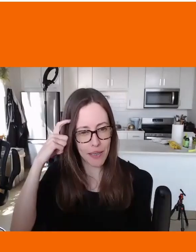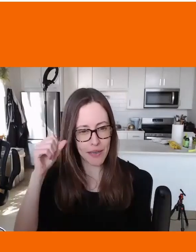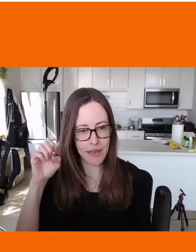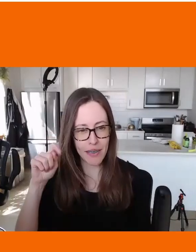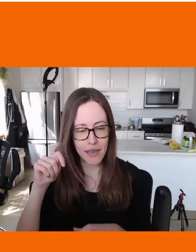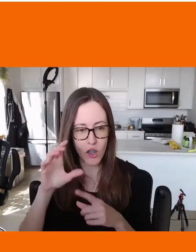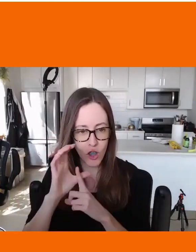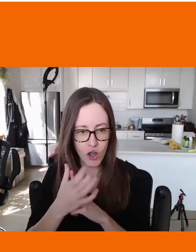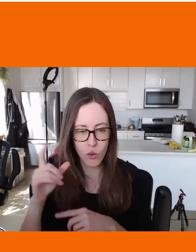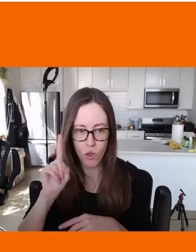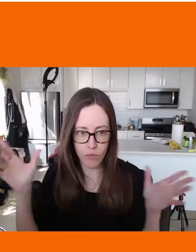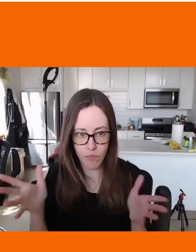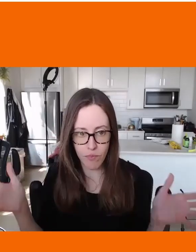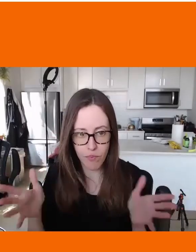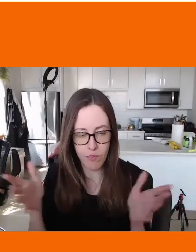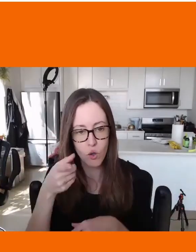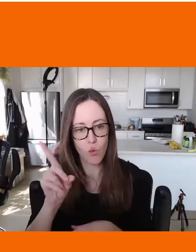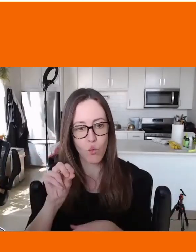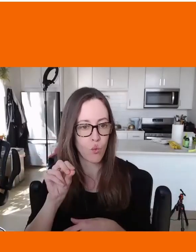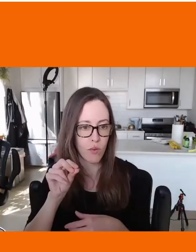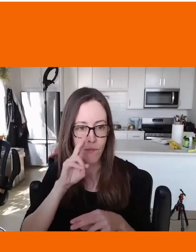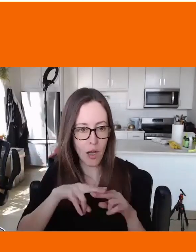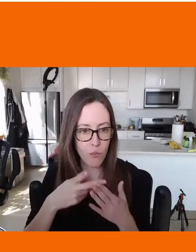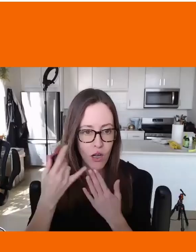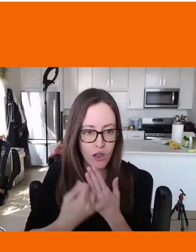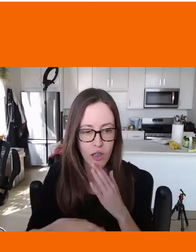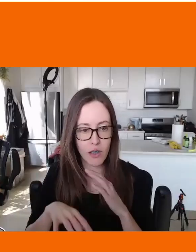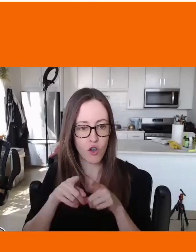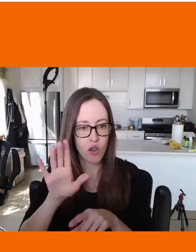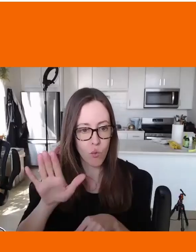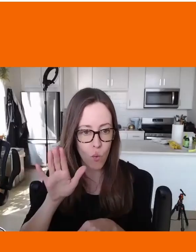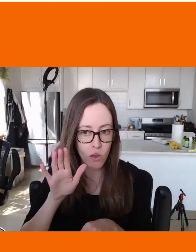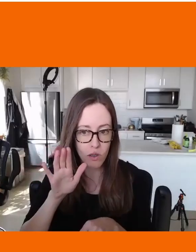Times was how they gave you a lot of freedom to explore their data in your own time.